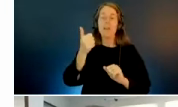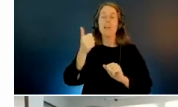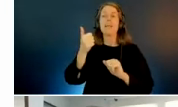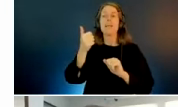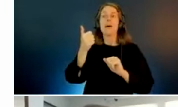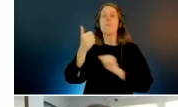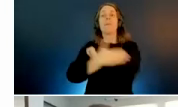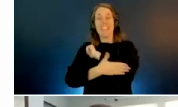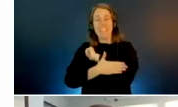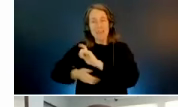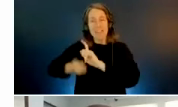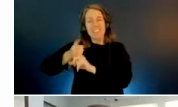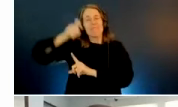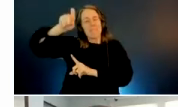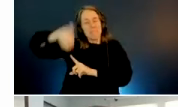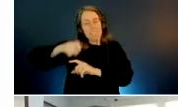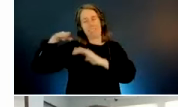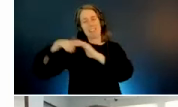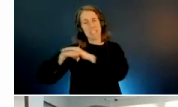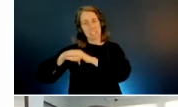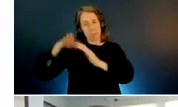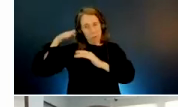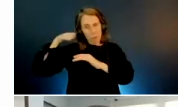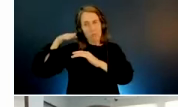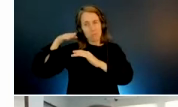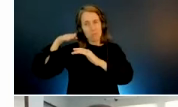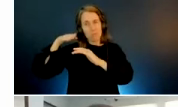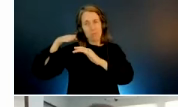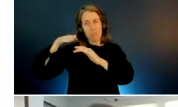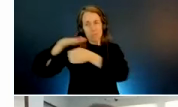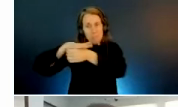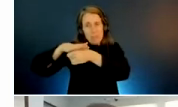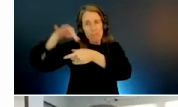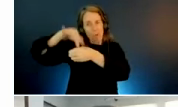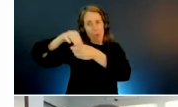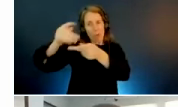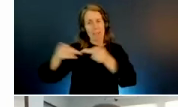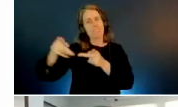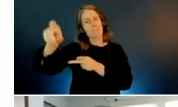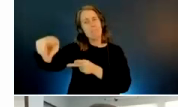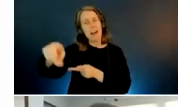so we have seen um instances where a person with a disability would very much have liked to